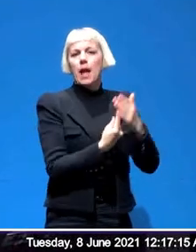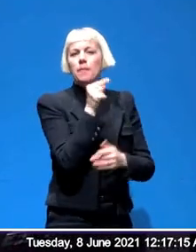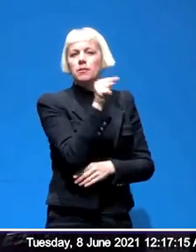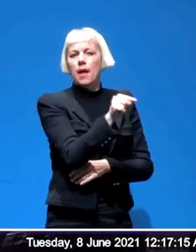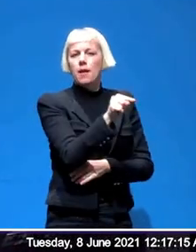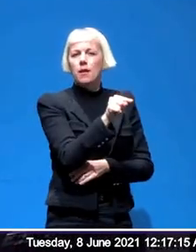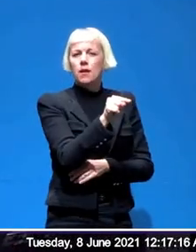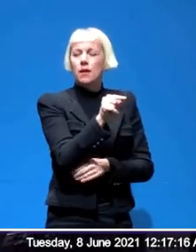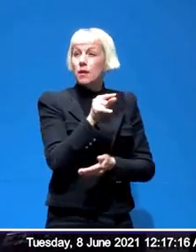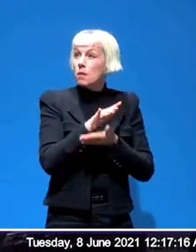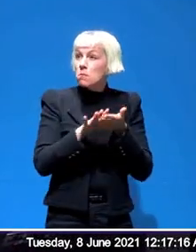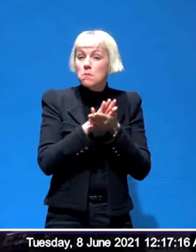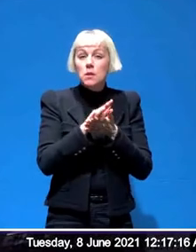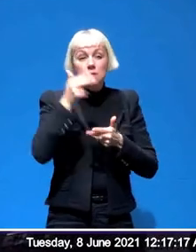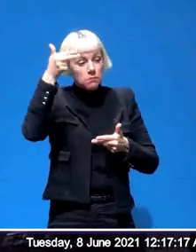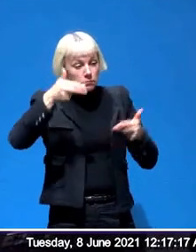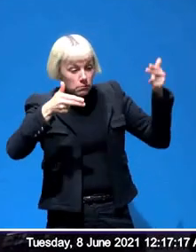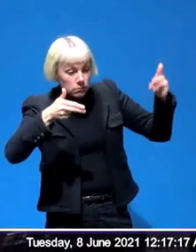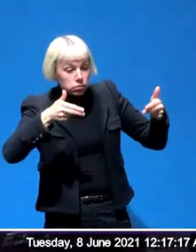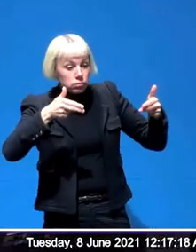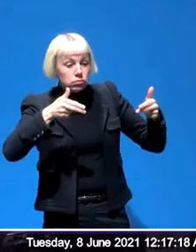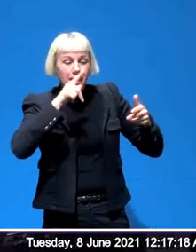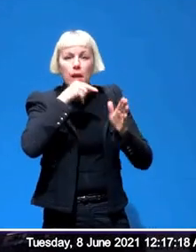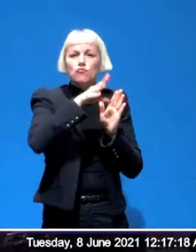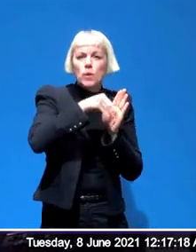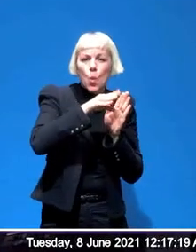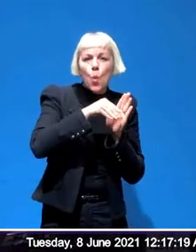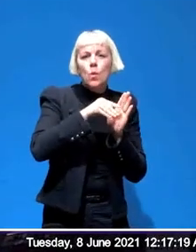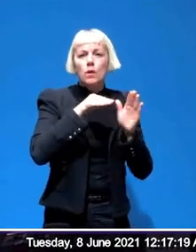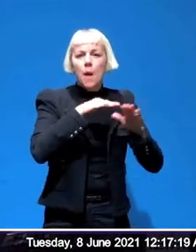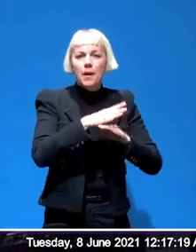recording if there is --- if there are concerns about someone's safety.